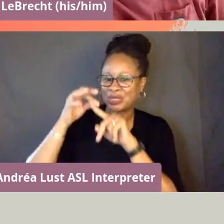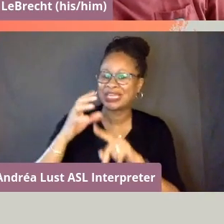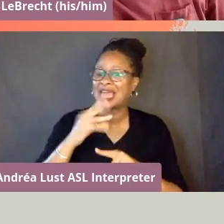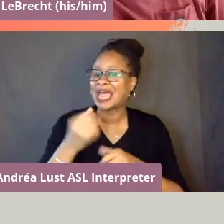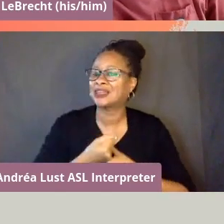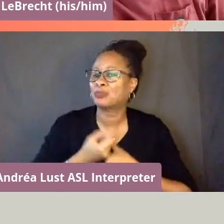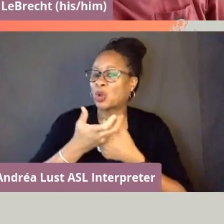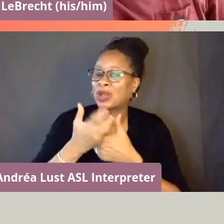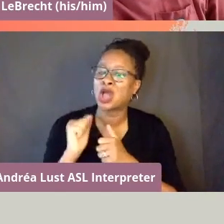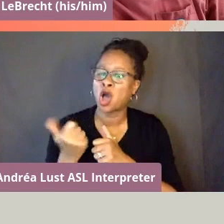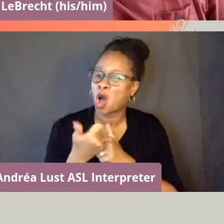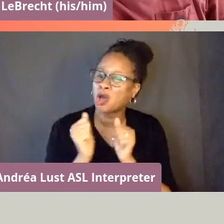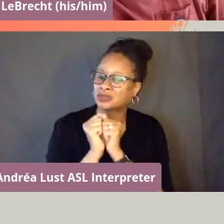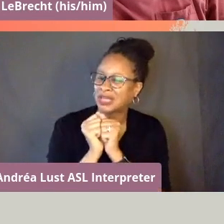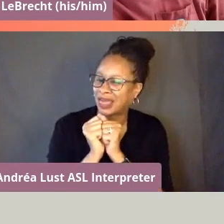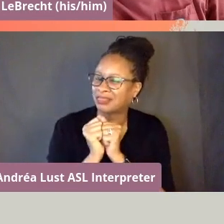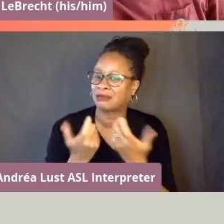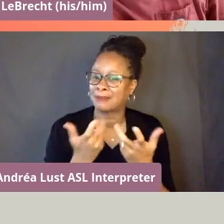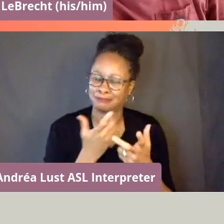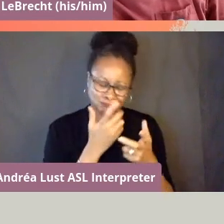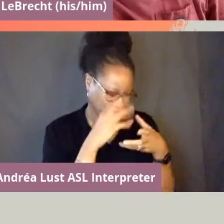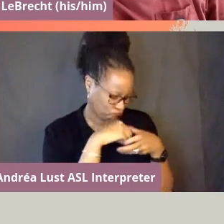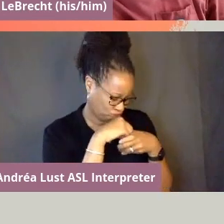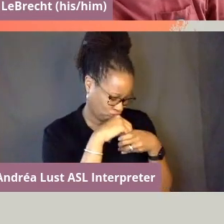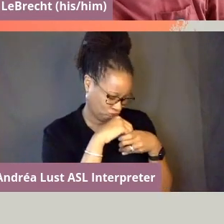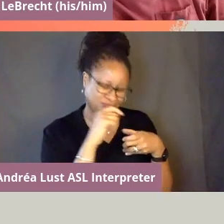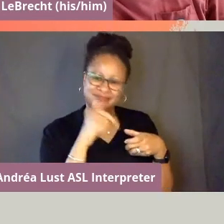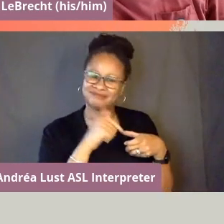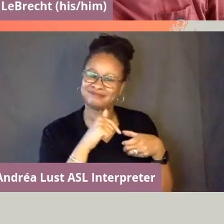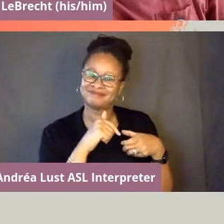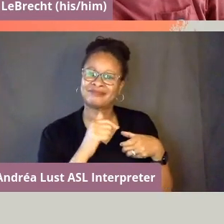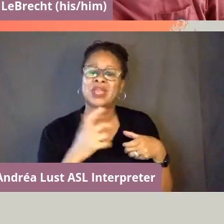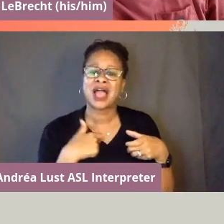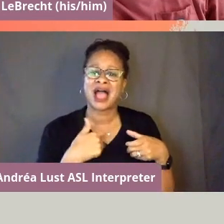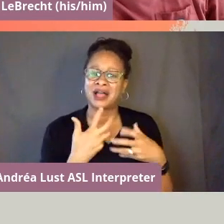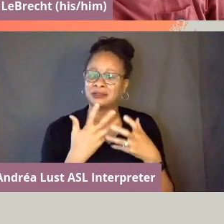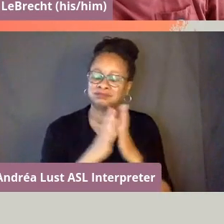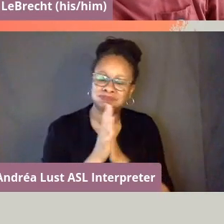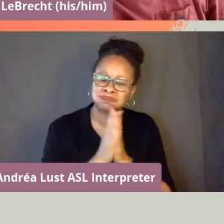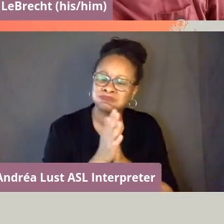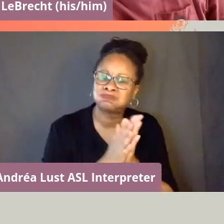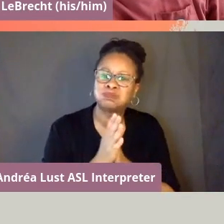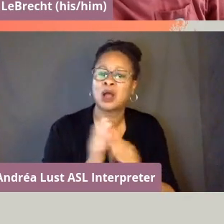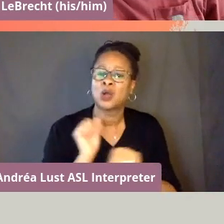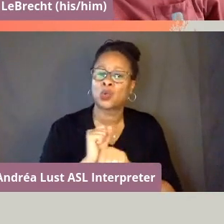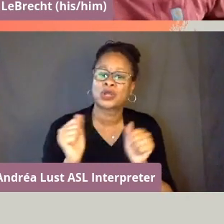And that's why I relish working with someone like Erin.